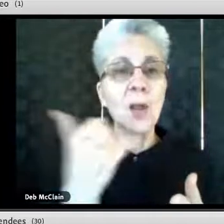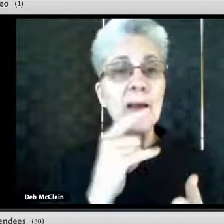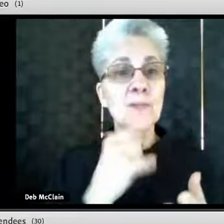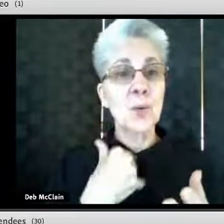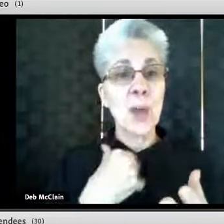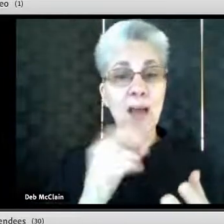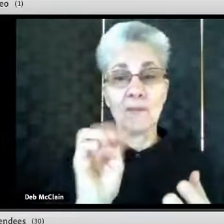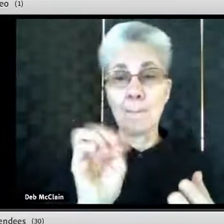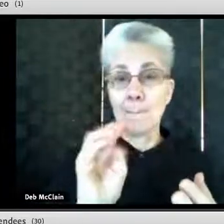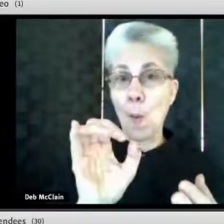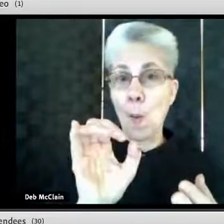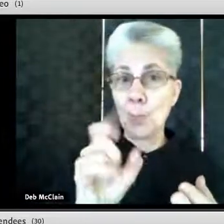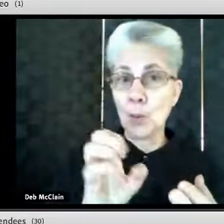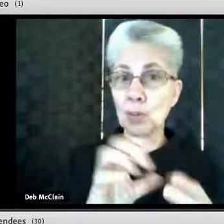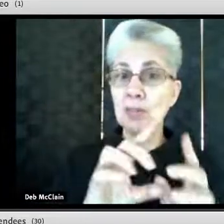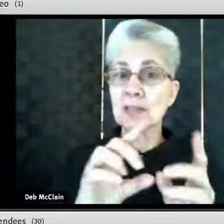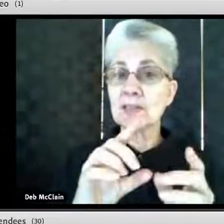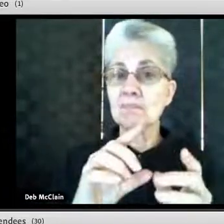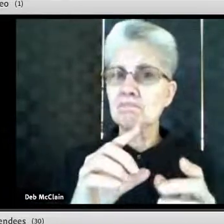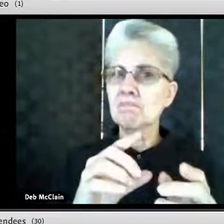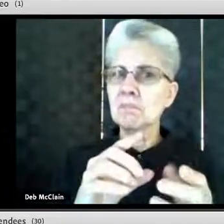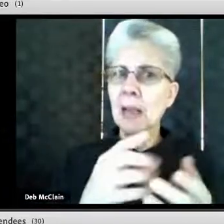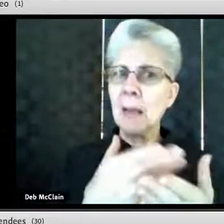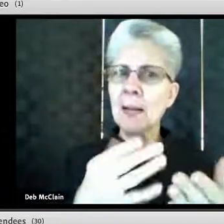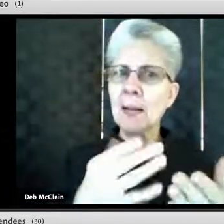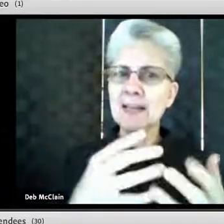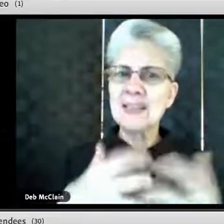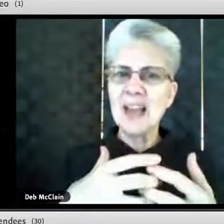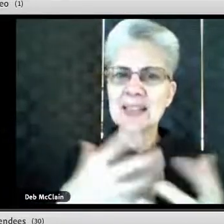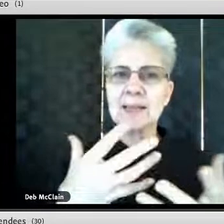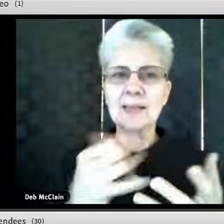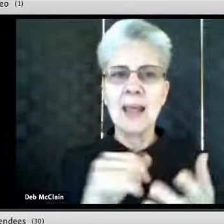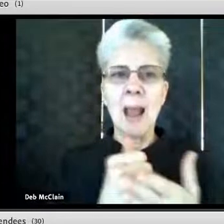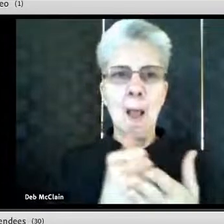If you have mobile devices, a lot of times, it's easier.